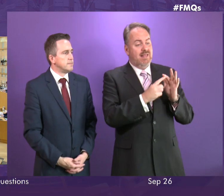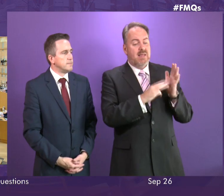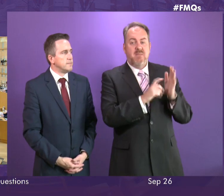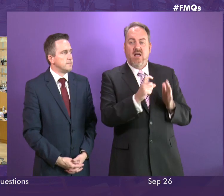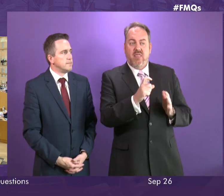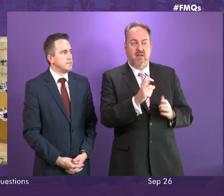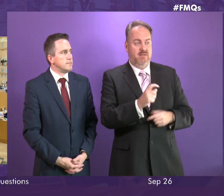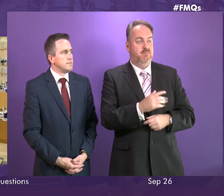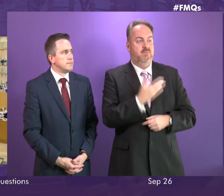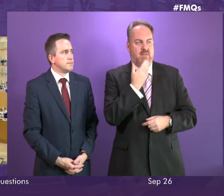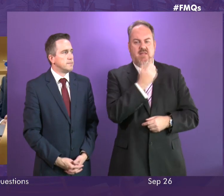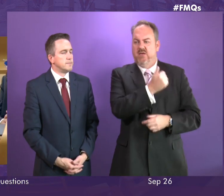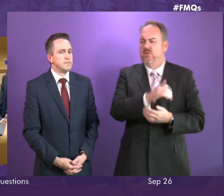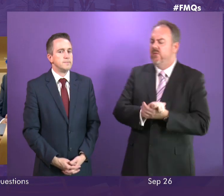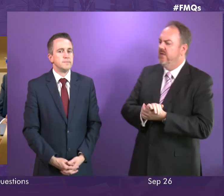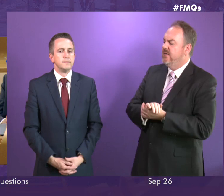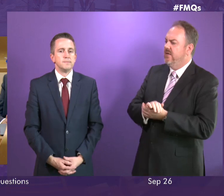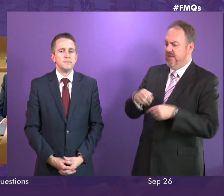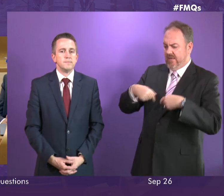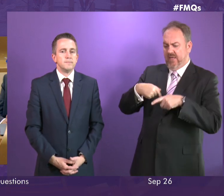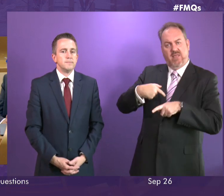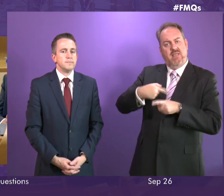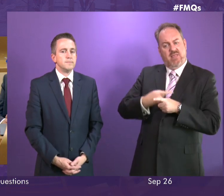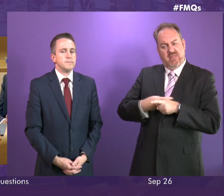The First Minister will know that, earlier this week, a group of general practitioners